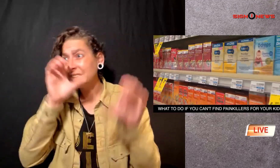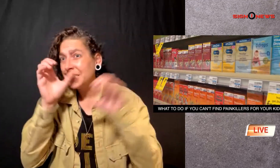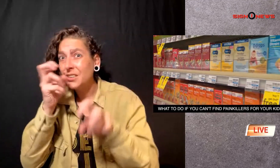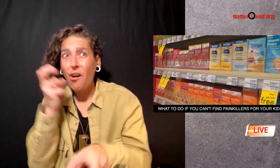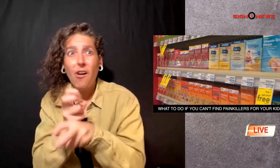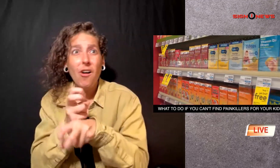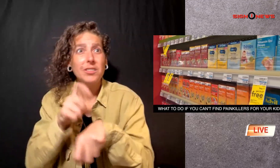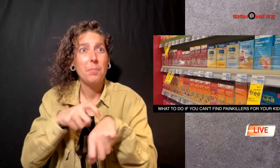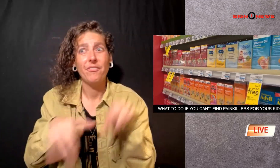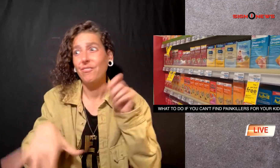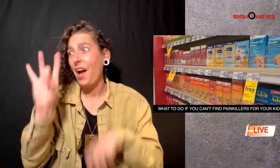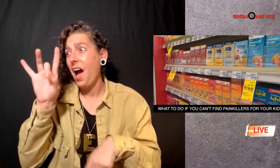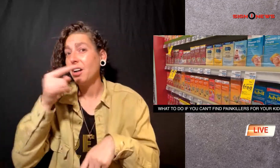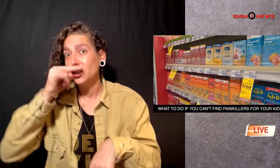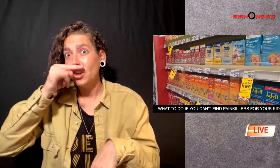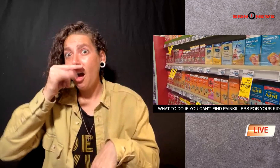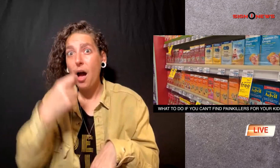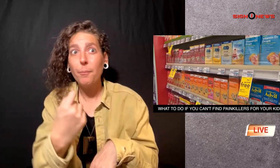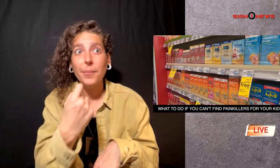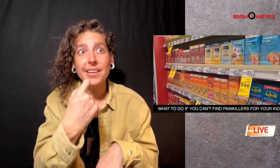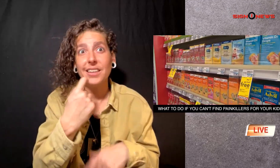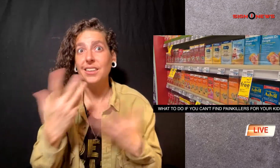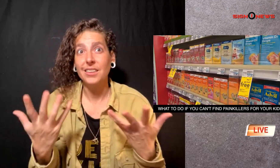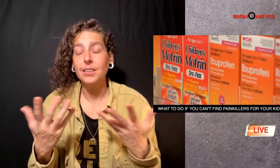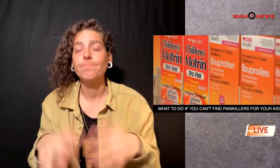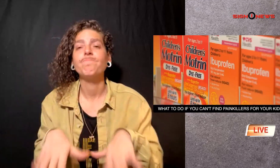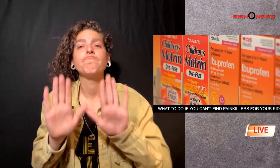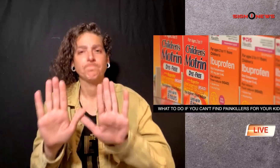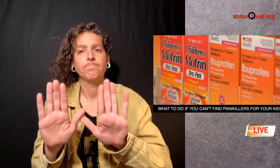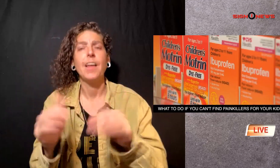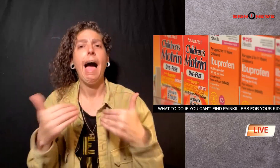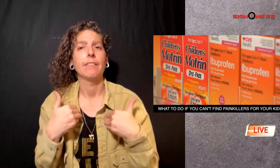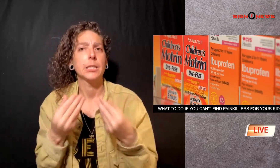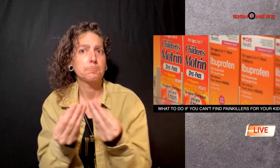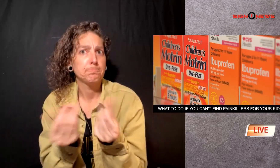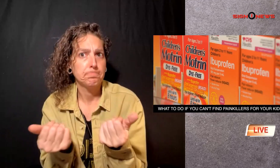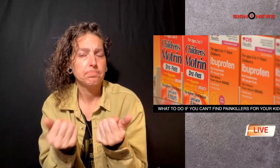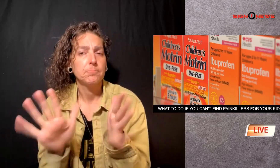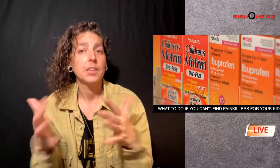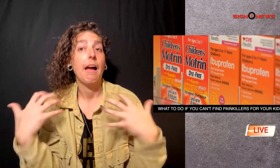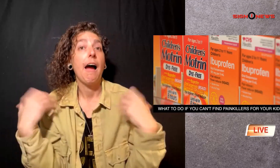in pain and you're having a hard time finding child painkillers here's what health experts